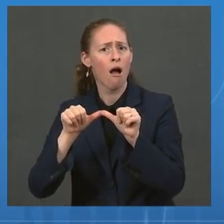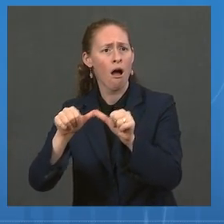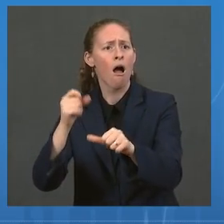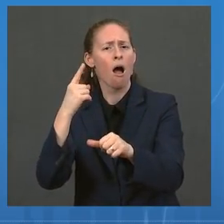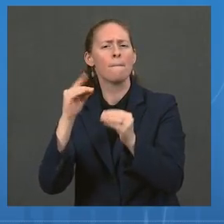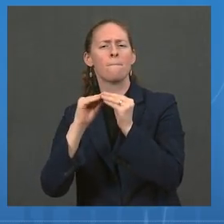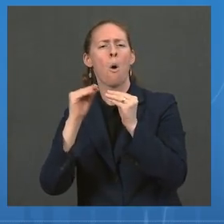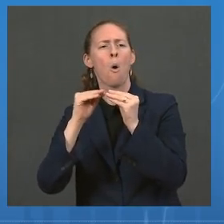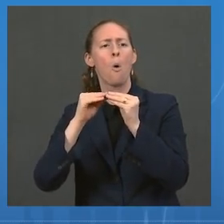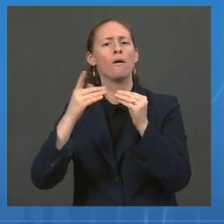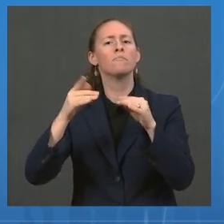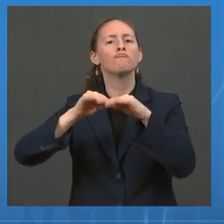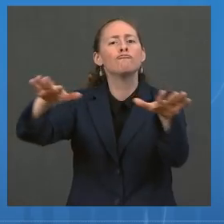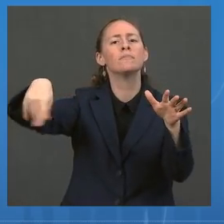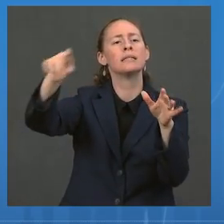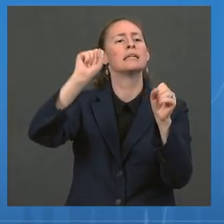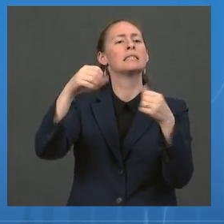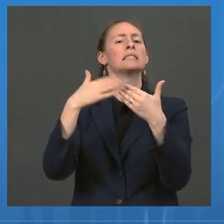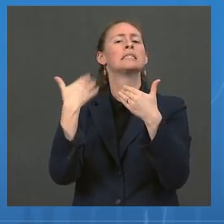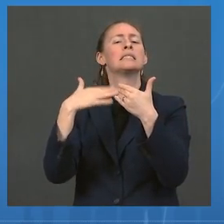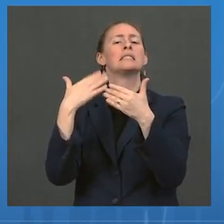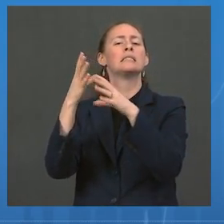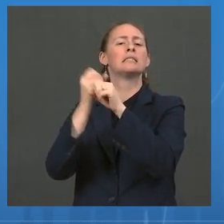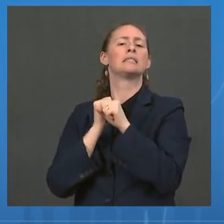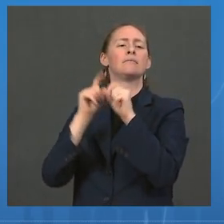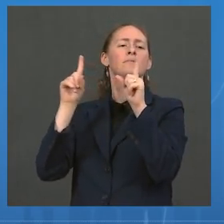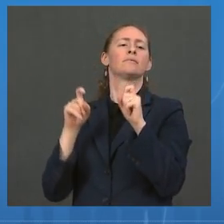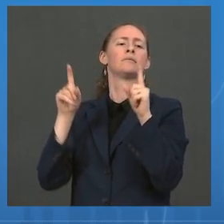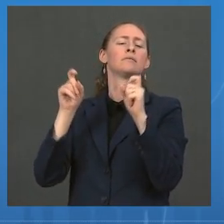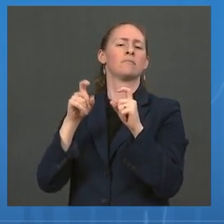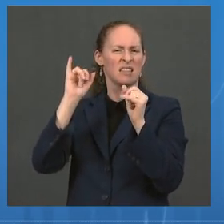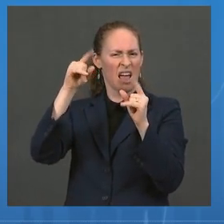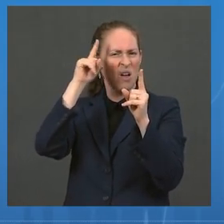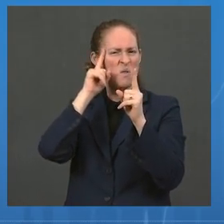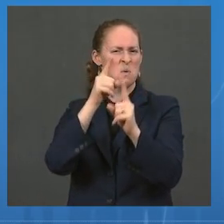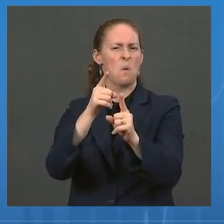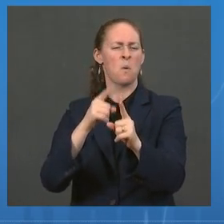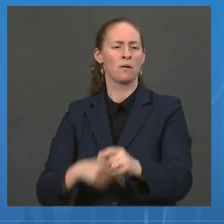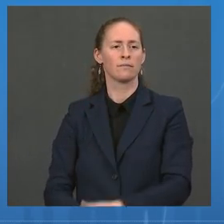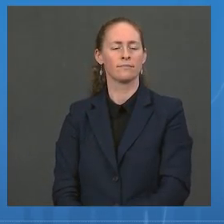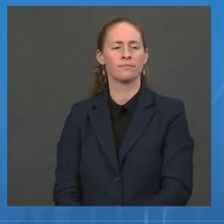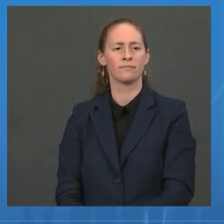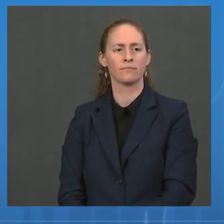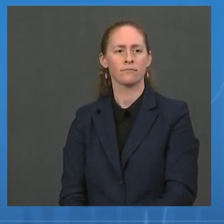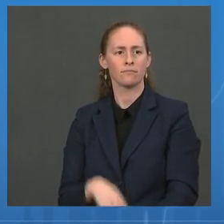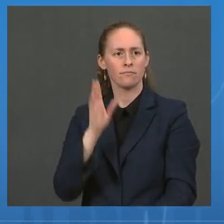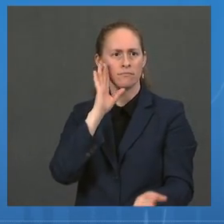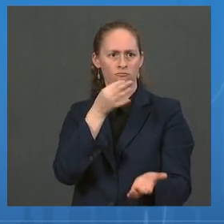making it more and more convenient for people to get a free test, and soon to be at 30,000 locations across the country.